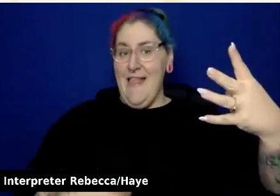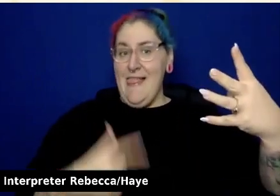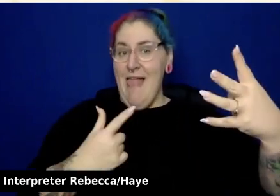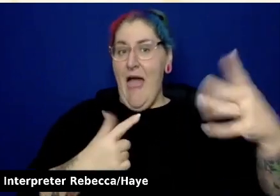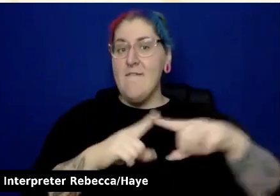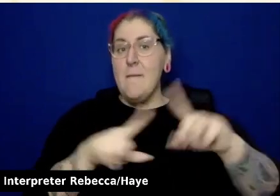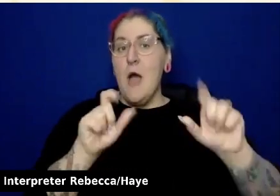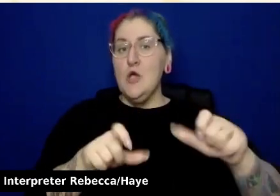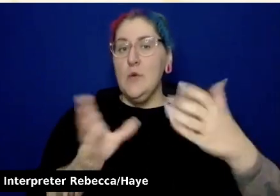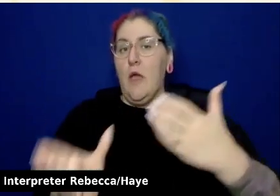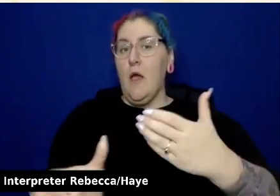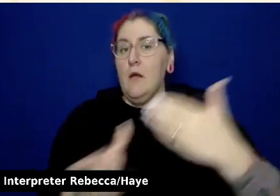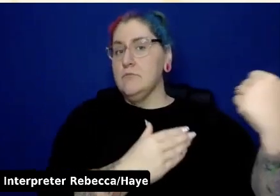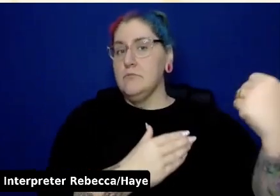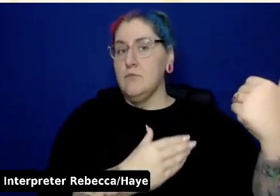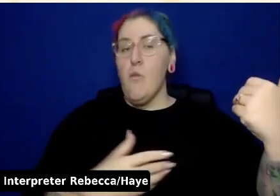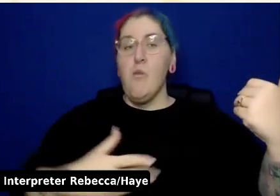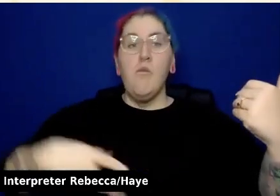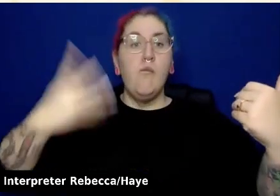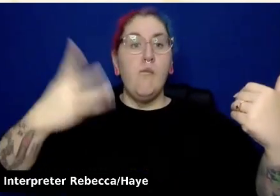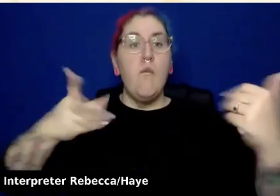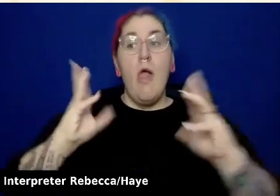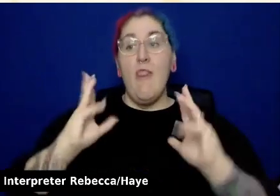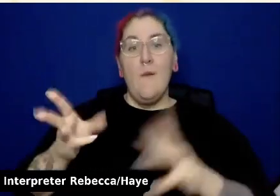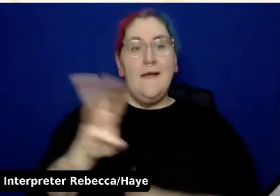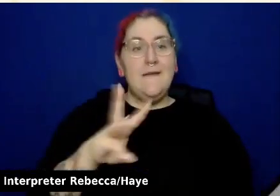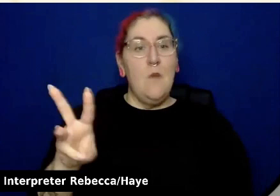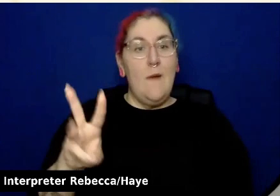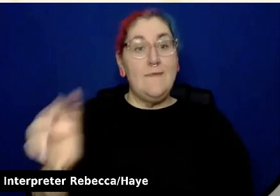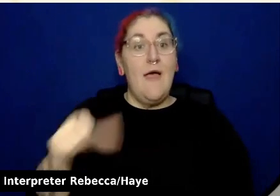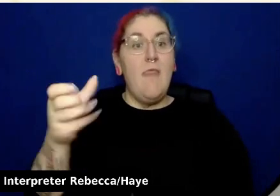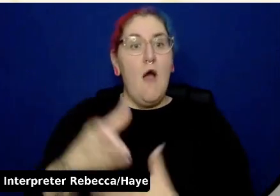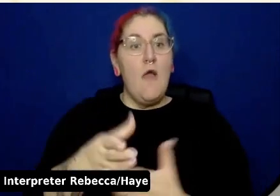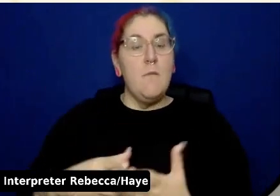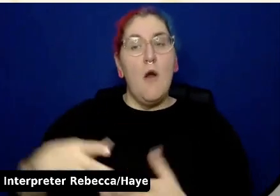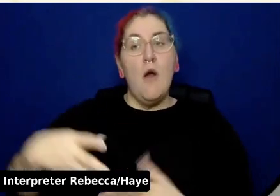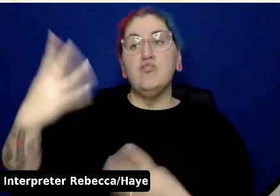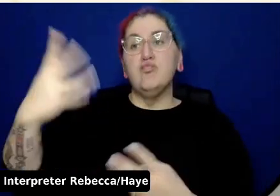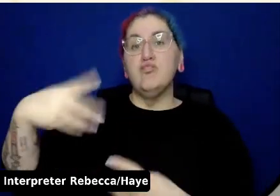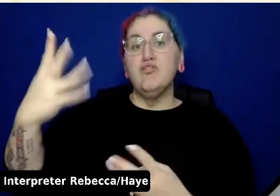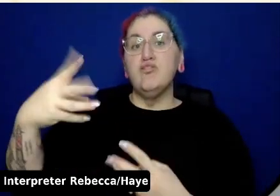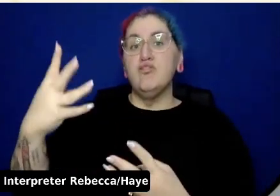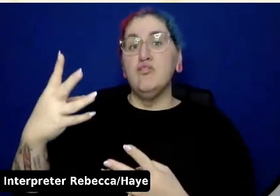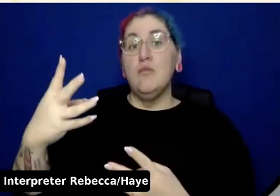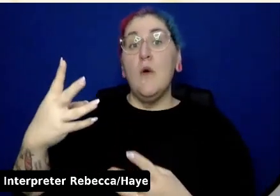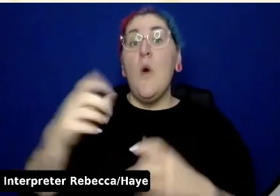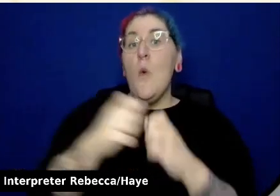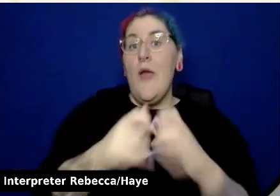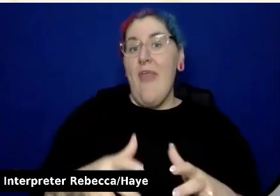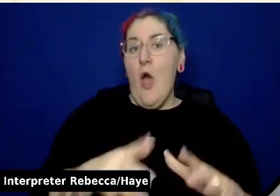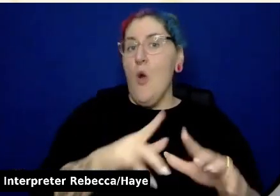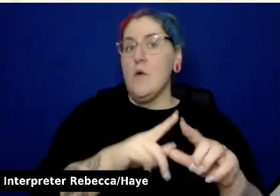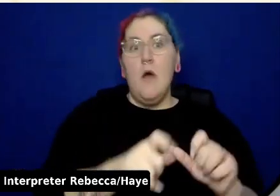Because the aria-live comes into picture only when the content actually changes, not on the initial load.